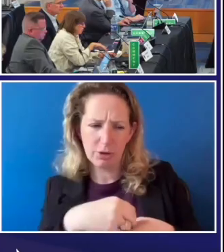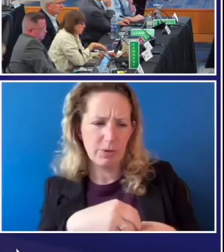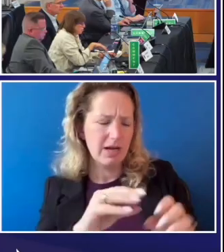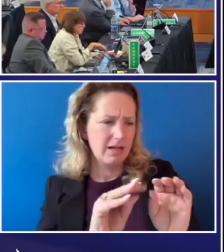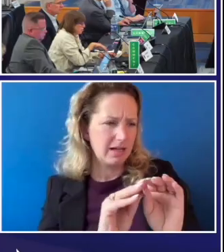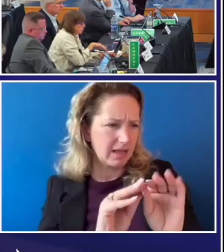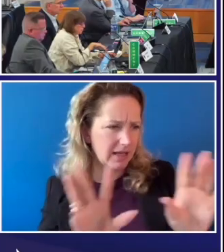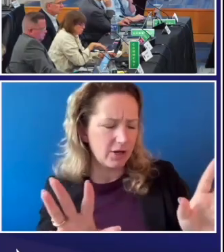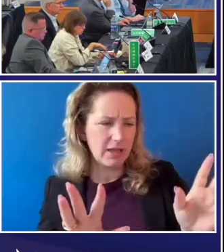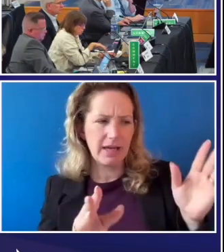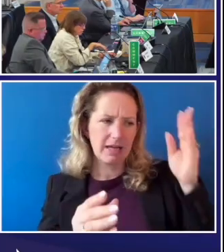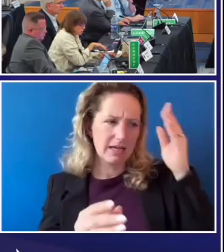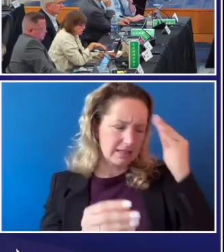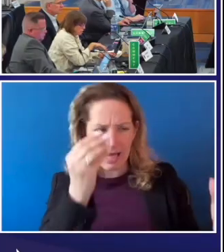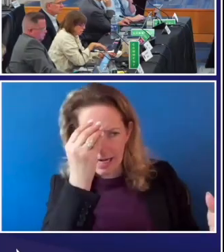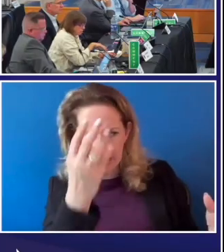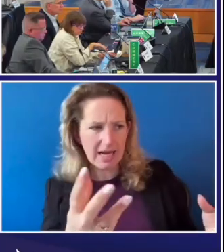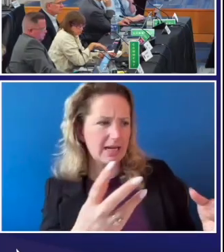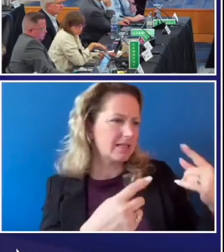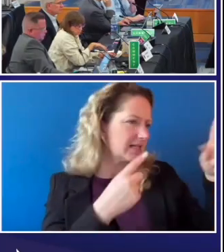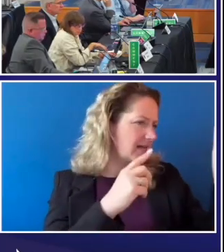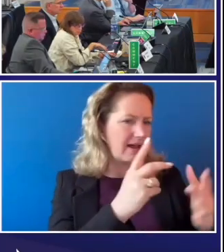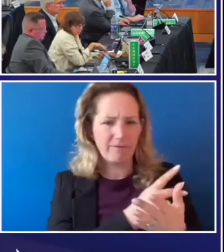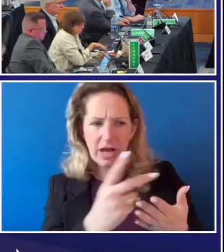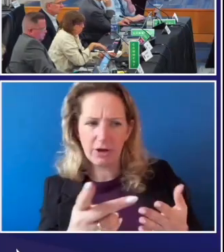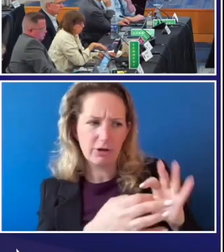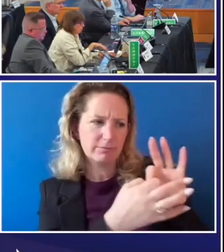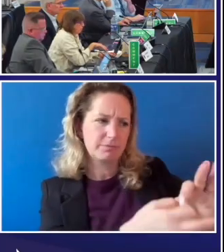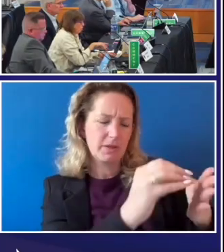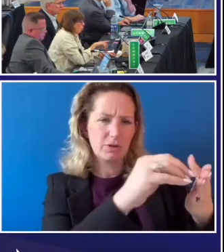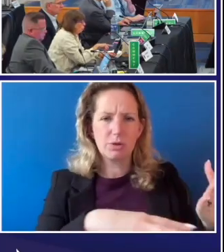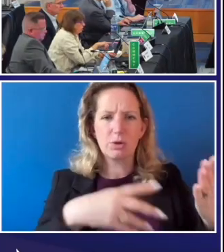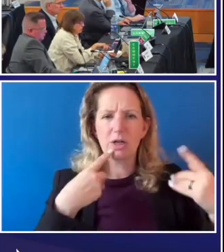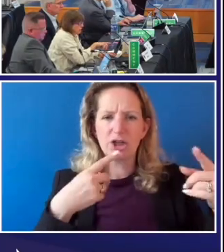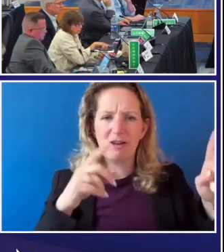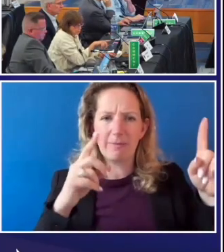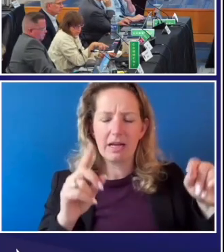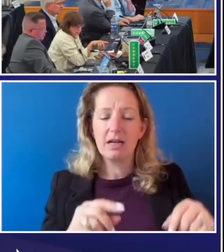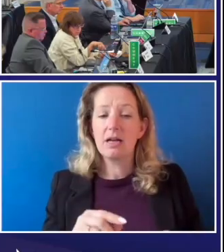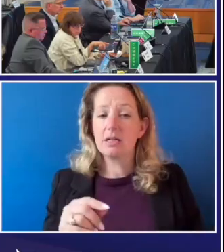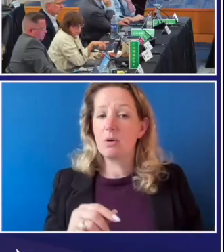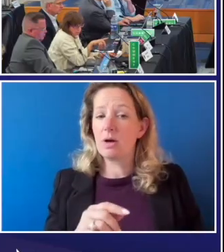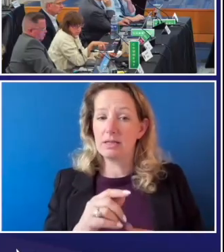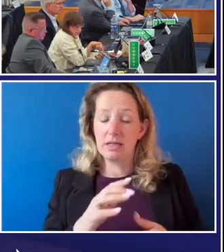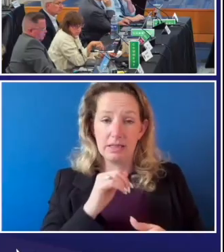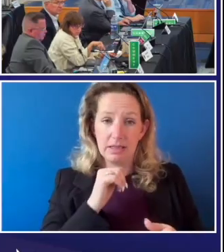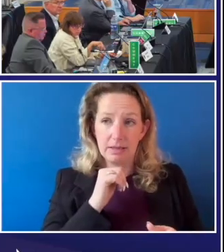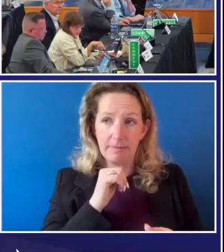in relations, student achievement. But so you're not saying that it only is noncompliance relating to student achievement, right?